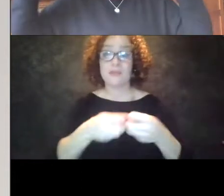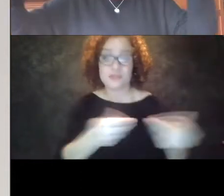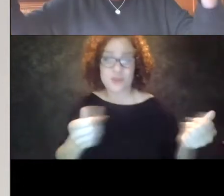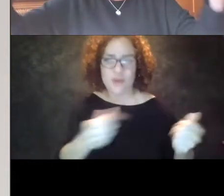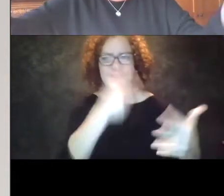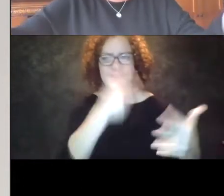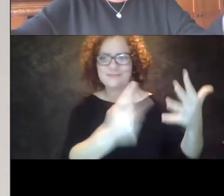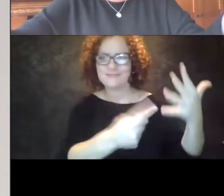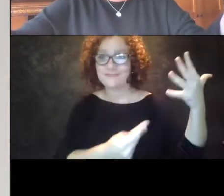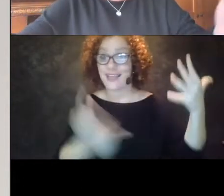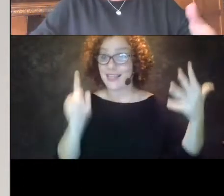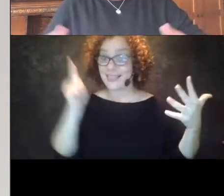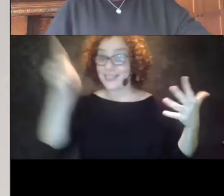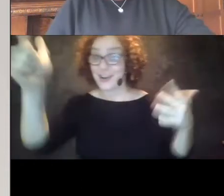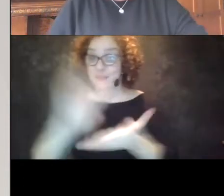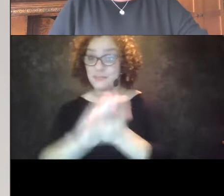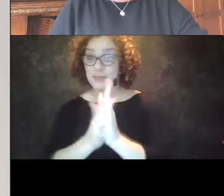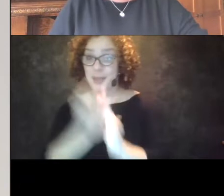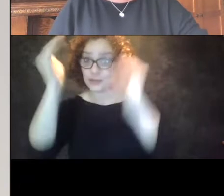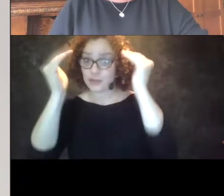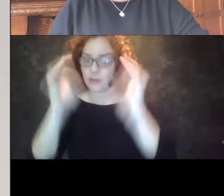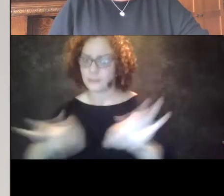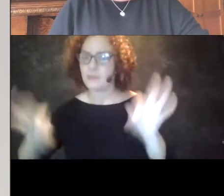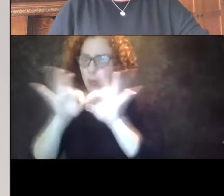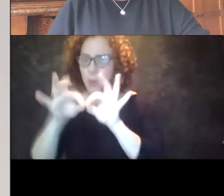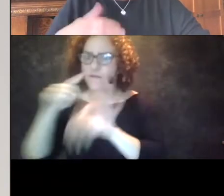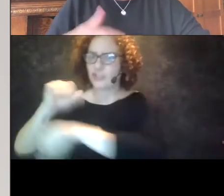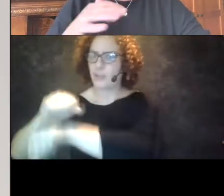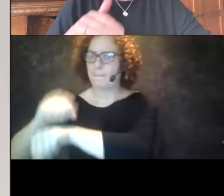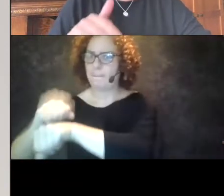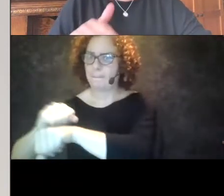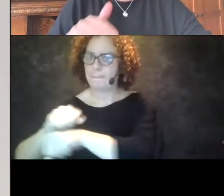to be looking for later in someone that they would want to employ. So we have to know that